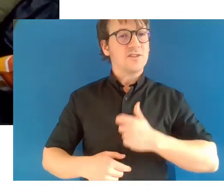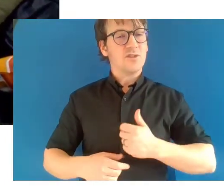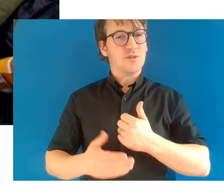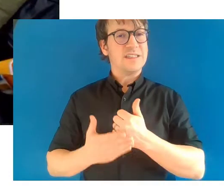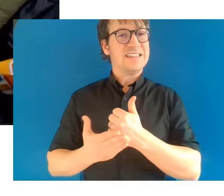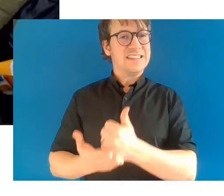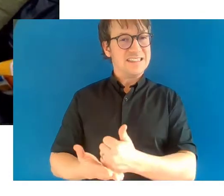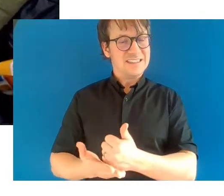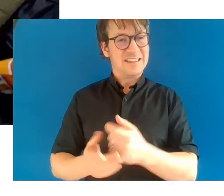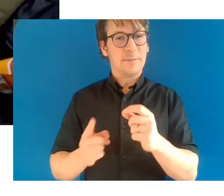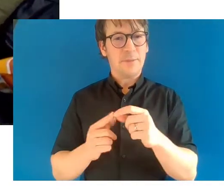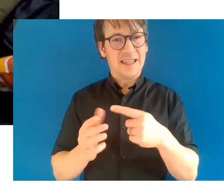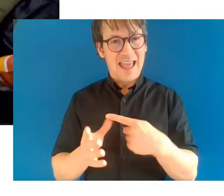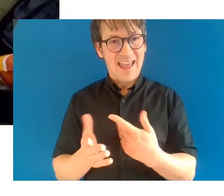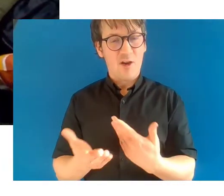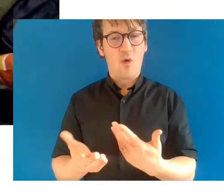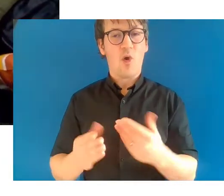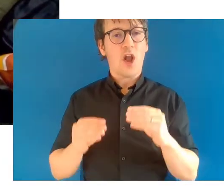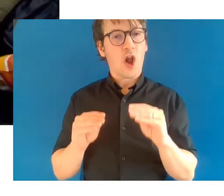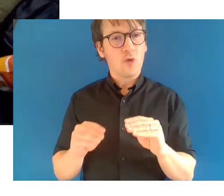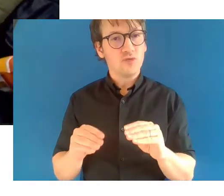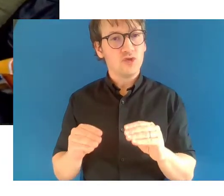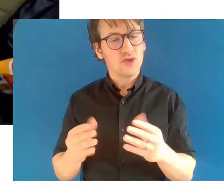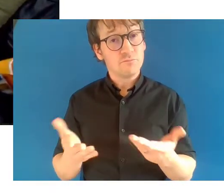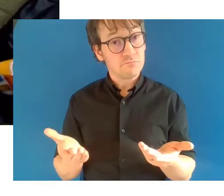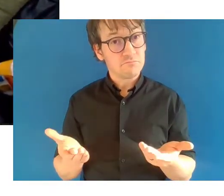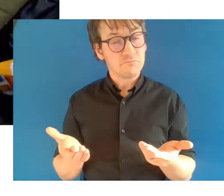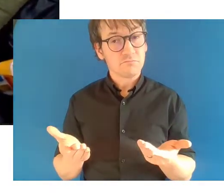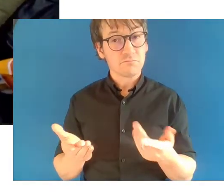coach, particularly if they need some extra support or reminders.